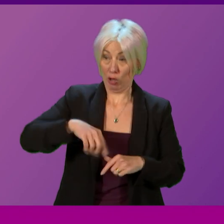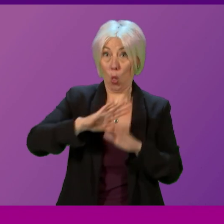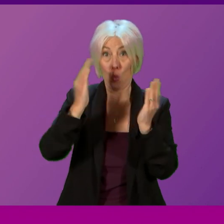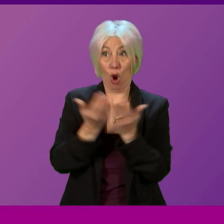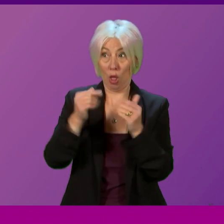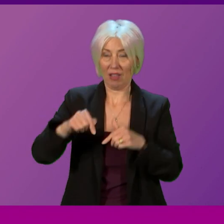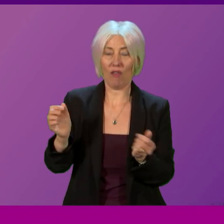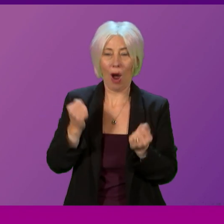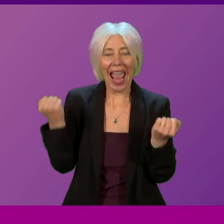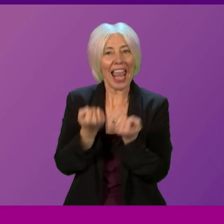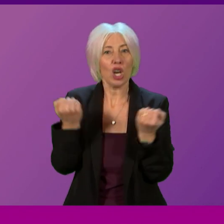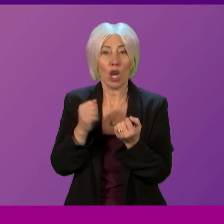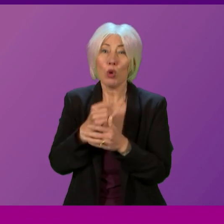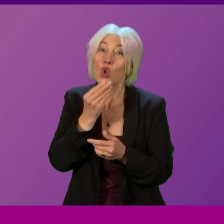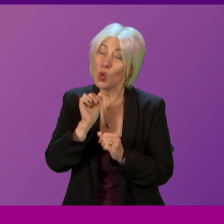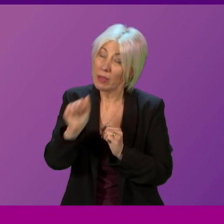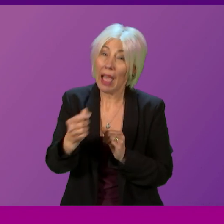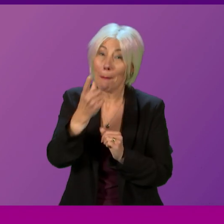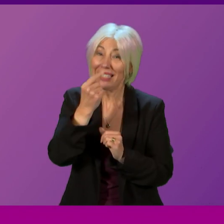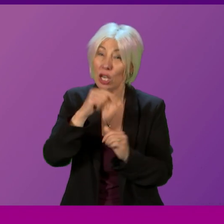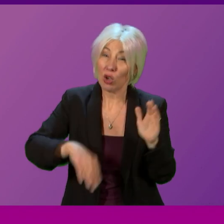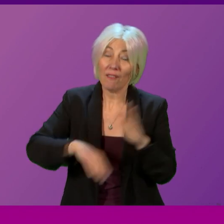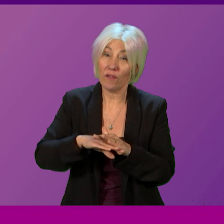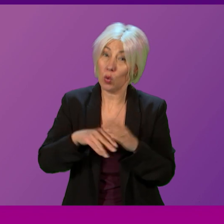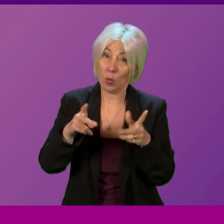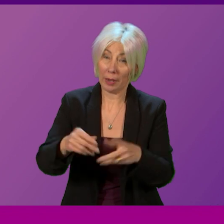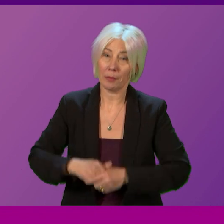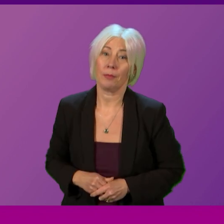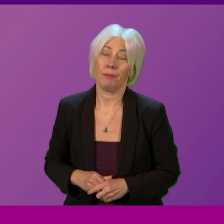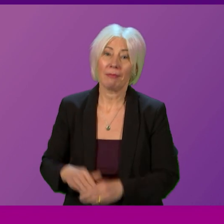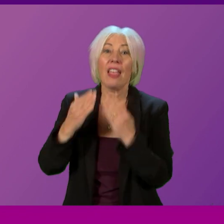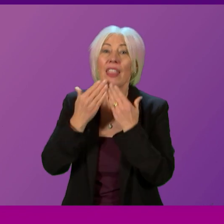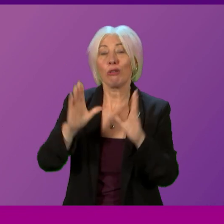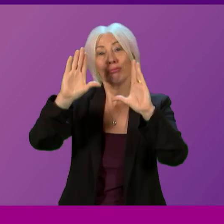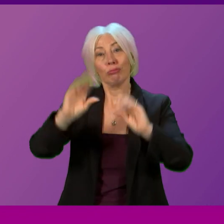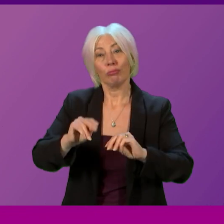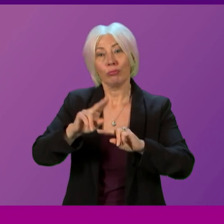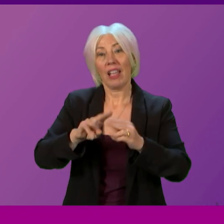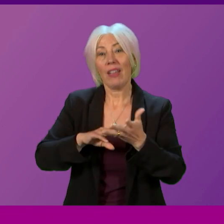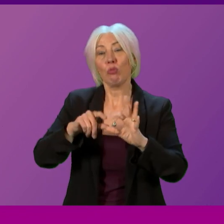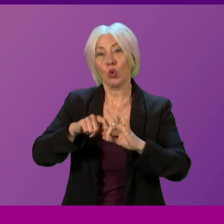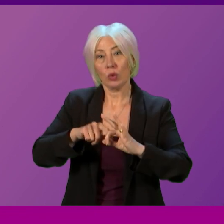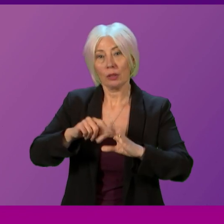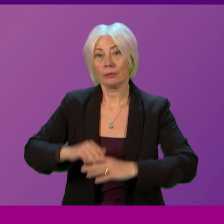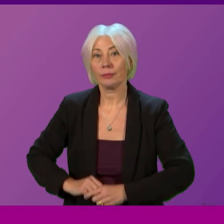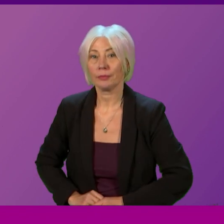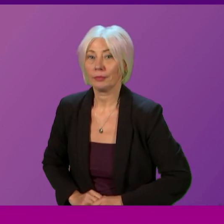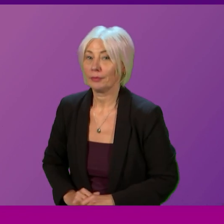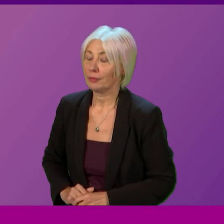It is our job to maximise that potential. That concludes First Minister’s question time.